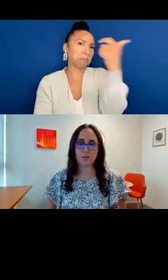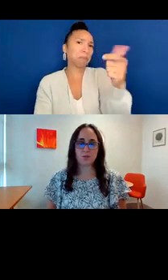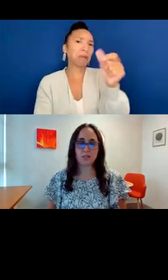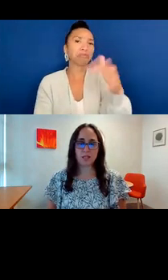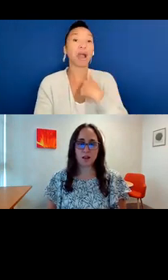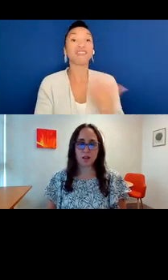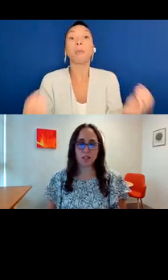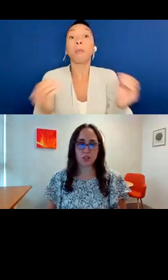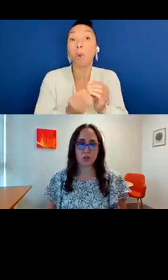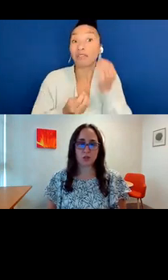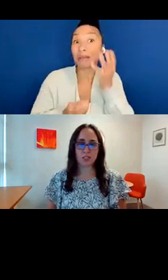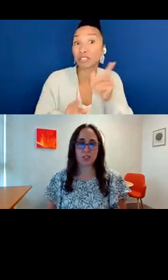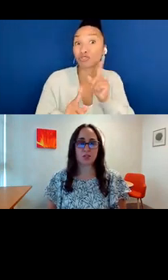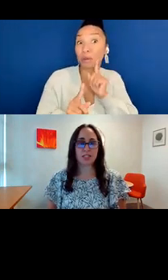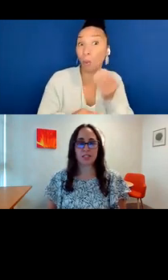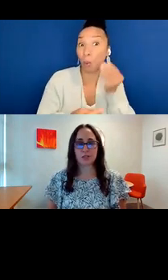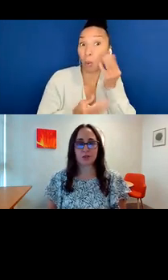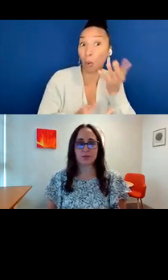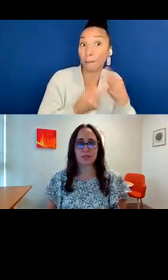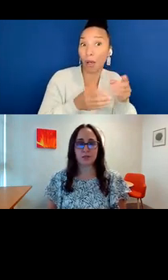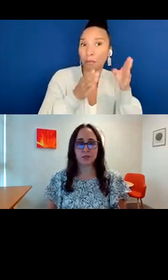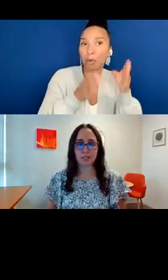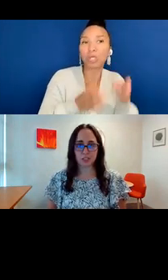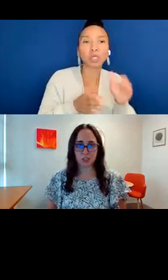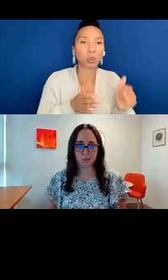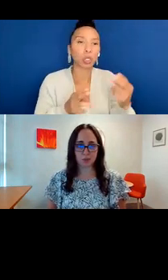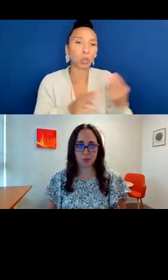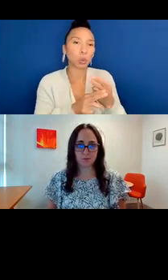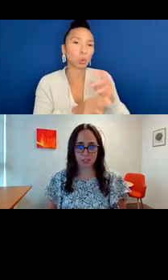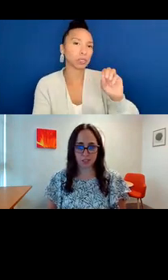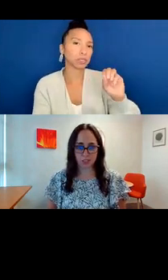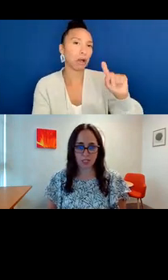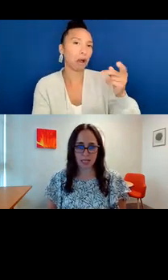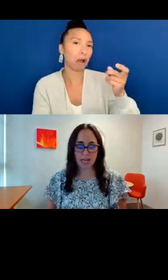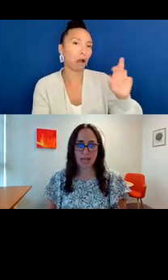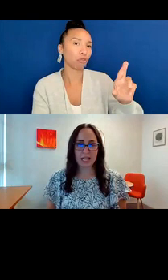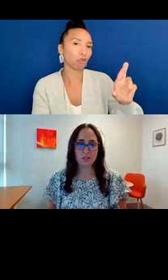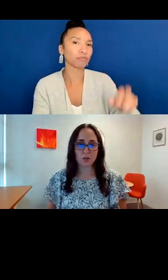OK, so that moves us on to the questions related to victim relationship to offender.